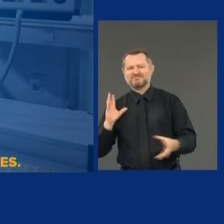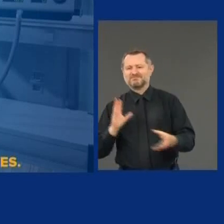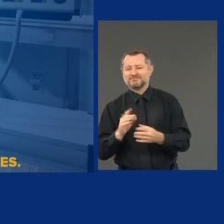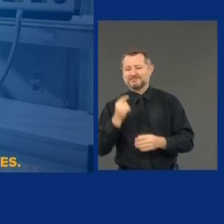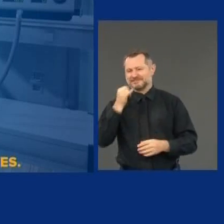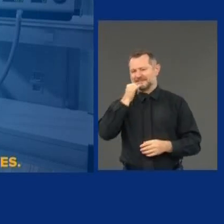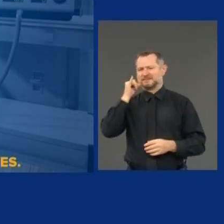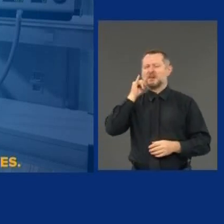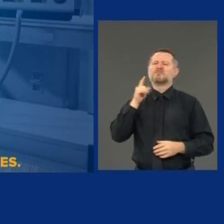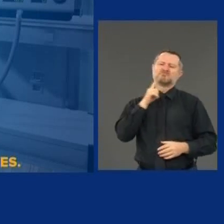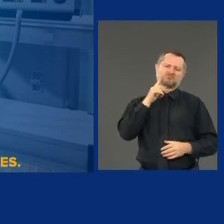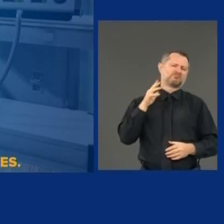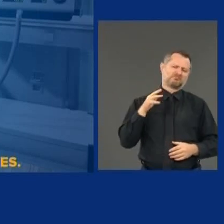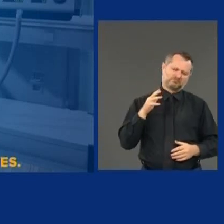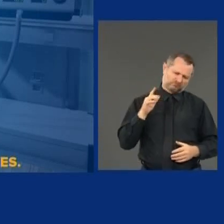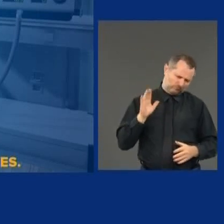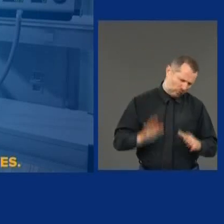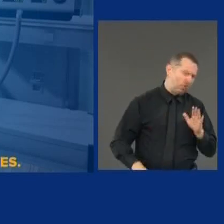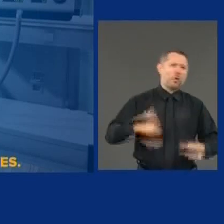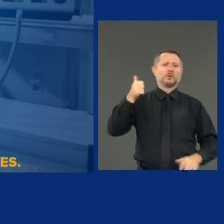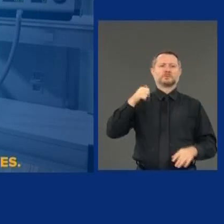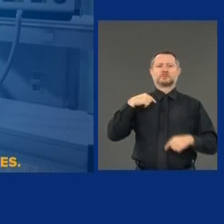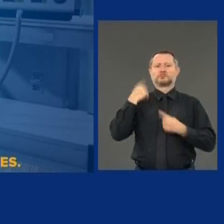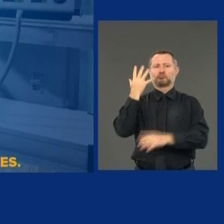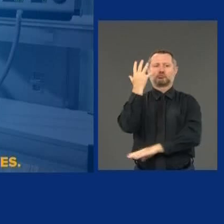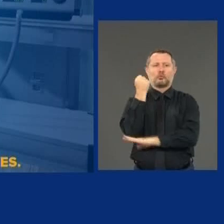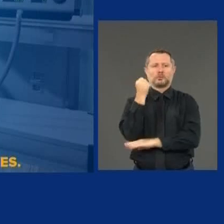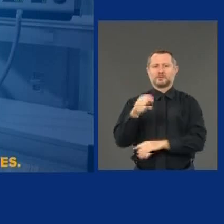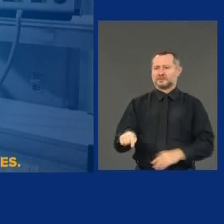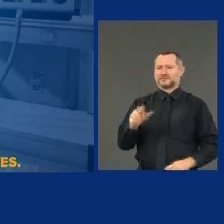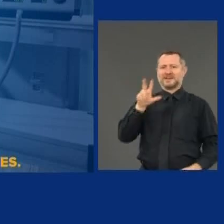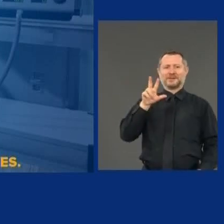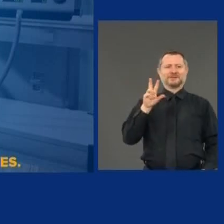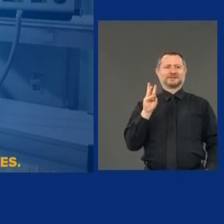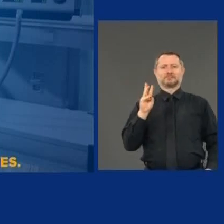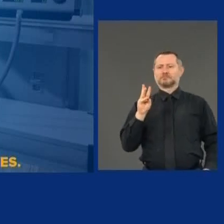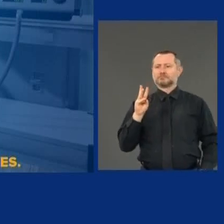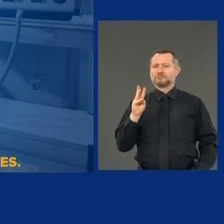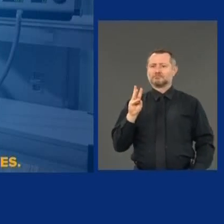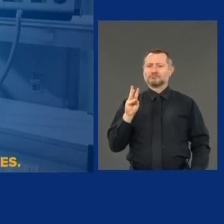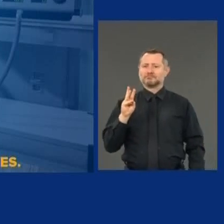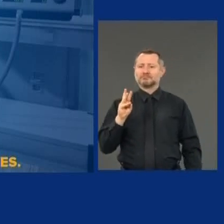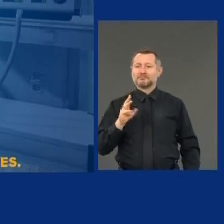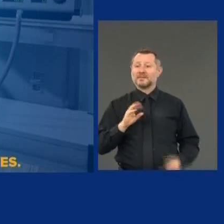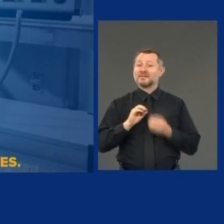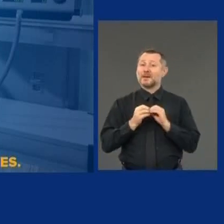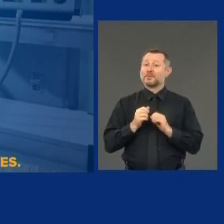ARE STILL HEADED DOWN. OVERALL, THE NUMBER OF DEATHS IS CLOSE TO ITS LOWEST POINT.